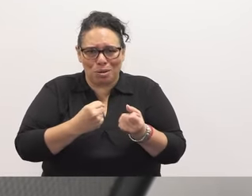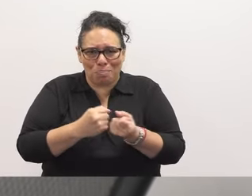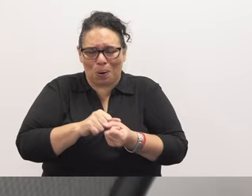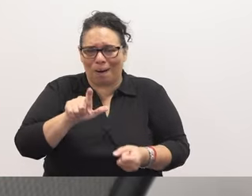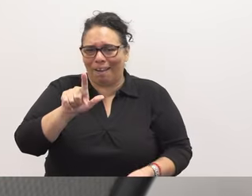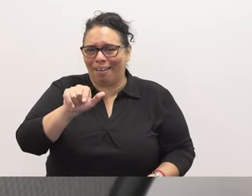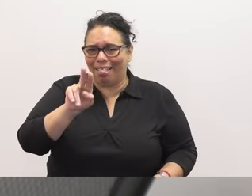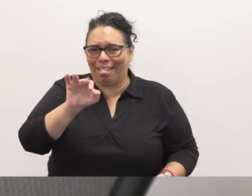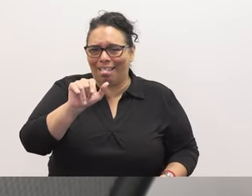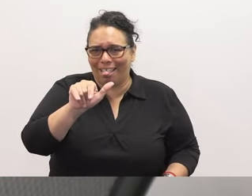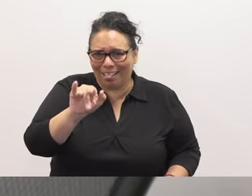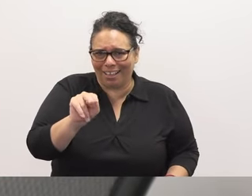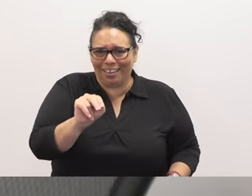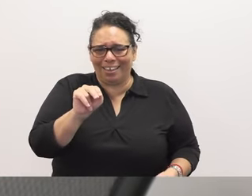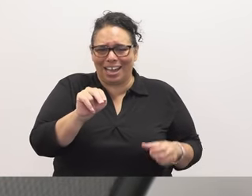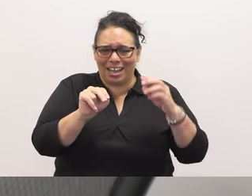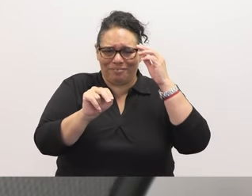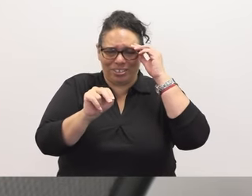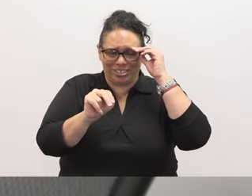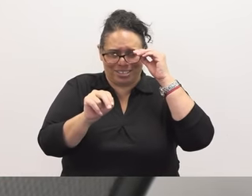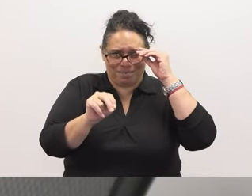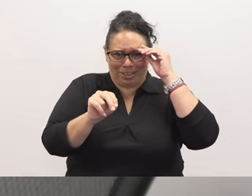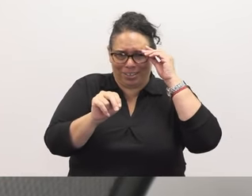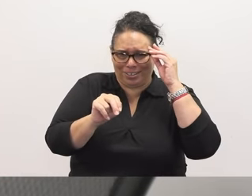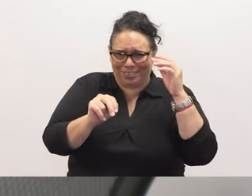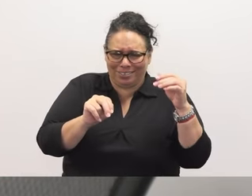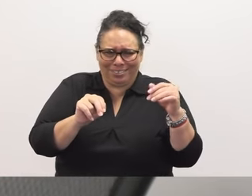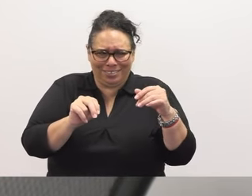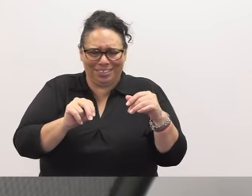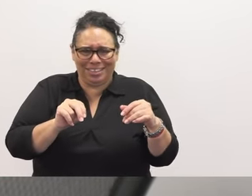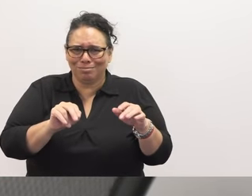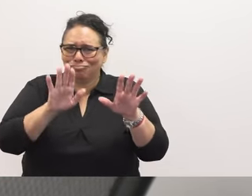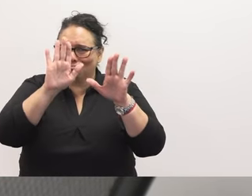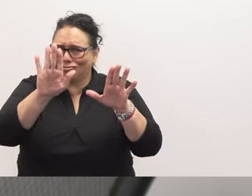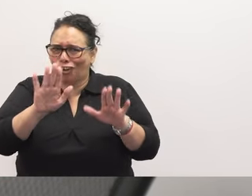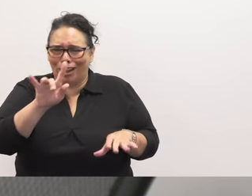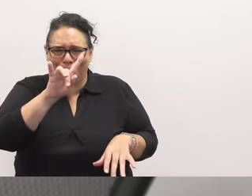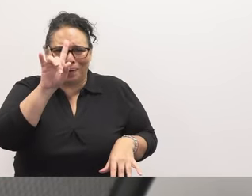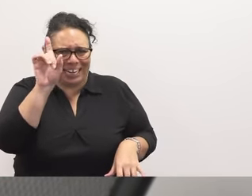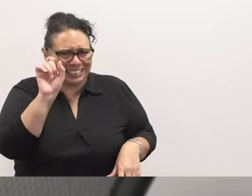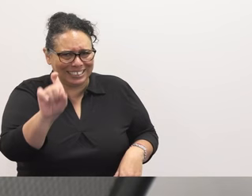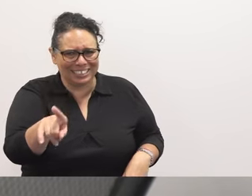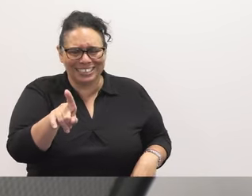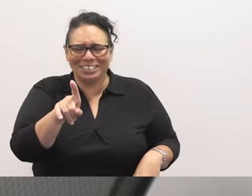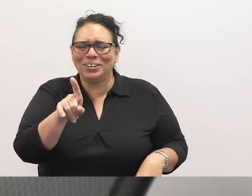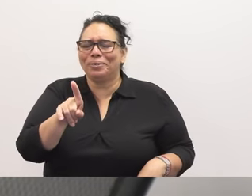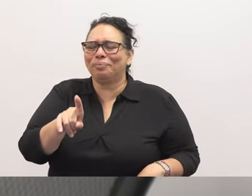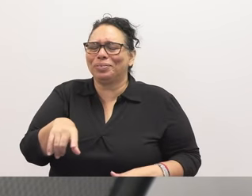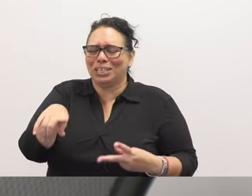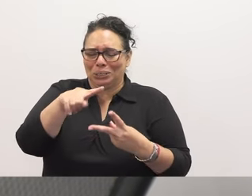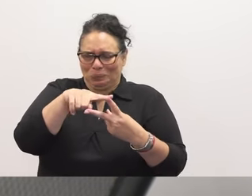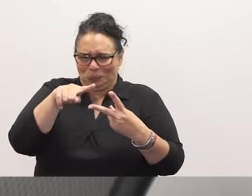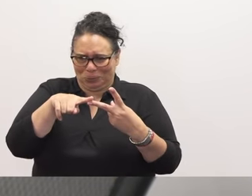and I do appreciate that. That's a great question. So two things, the first thing is,